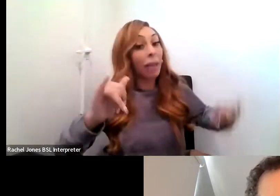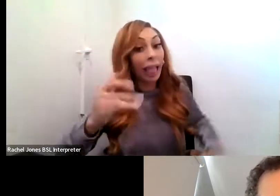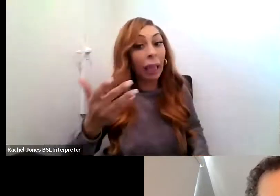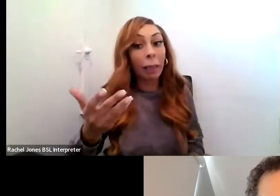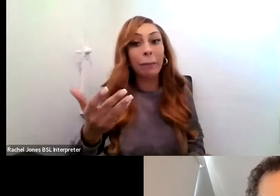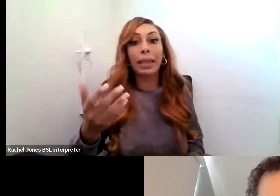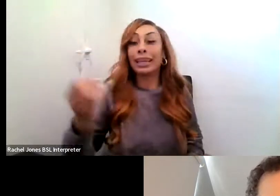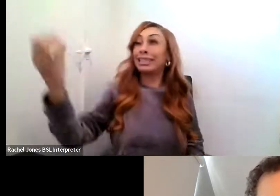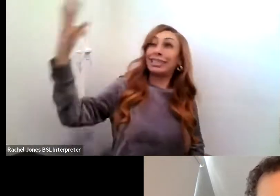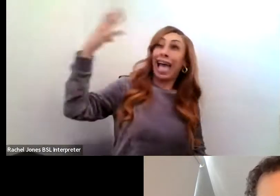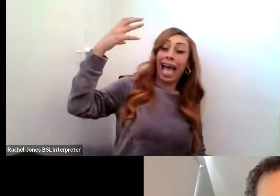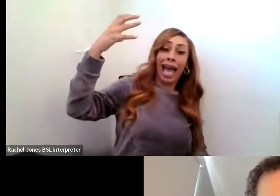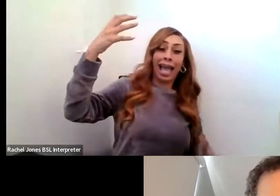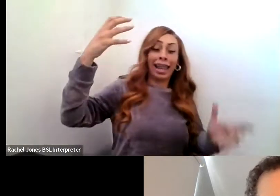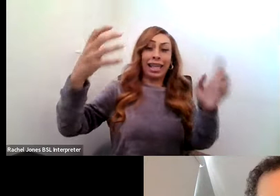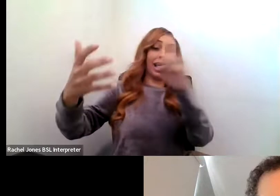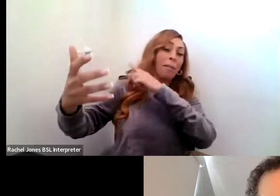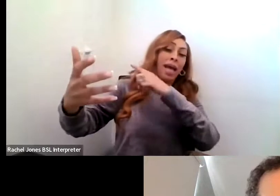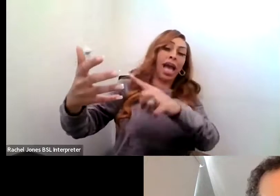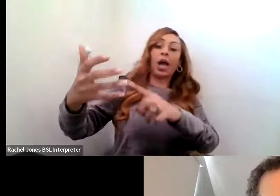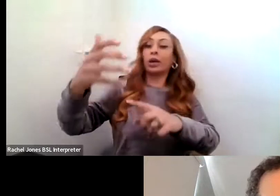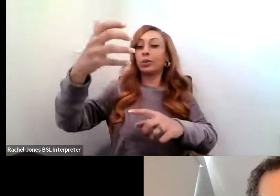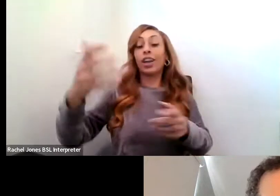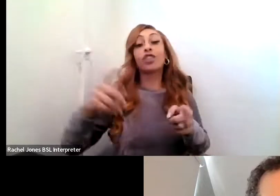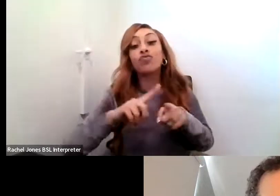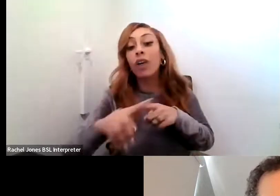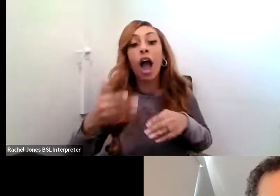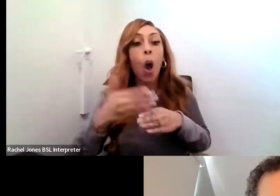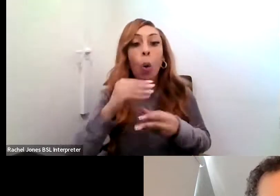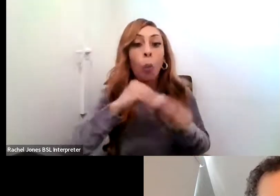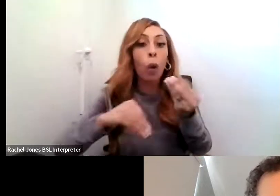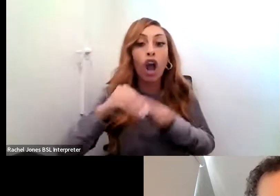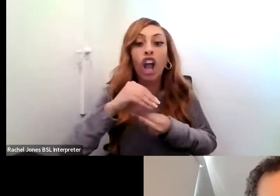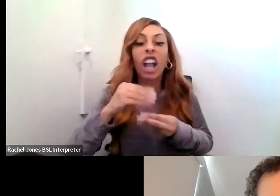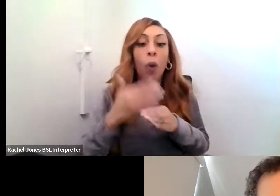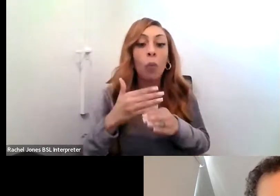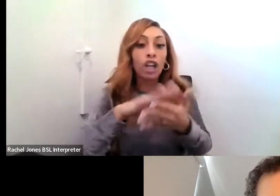whilst the sun is bouncing off your phone screen. Or trying to work out what your work schedule is for that day